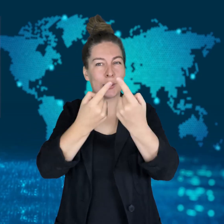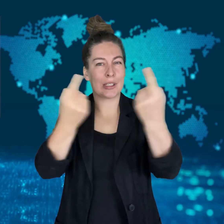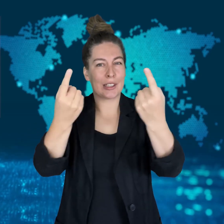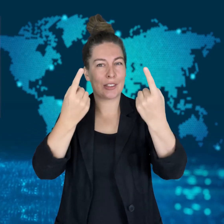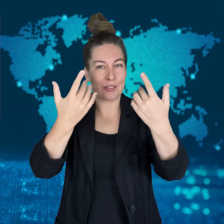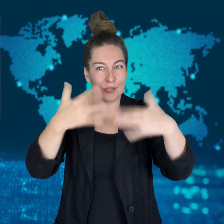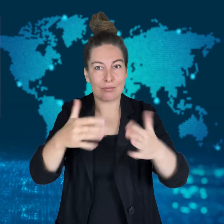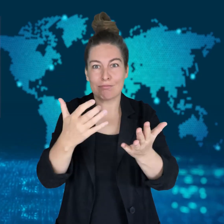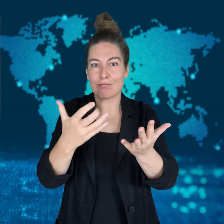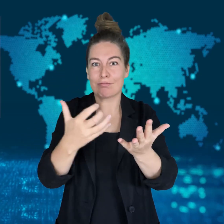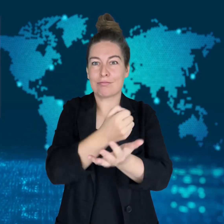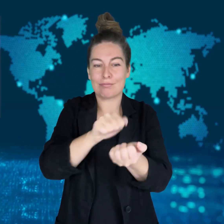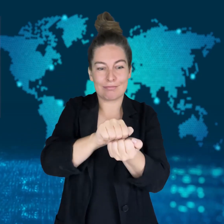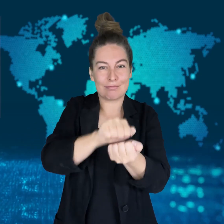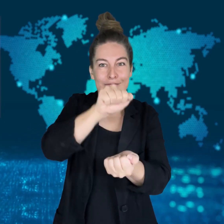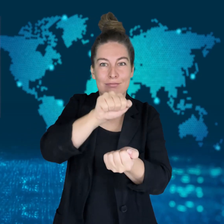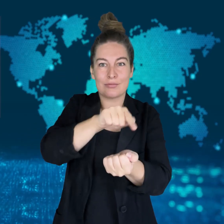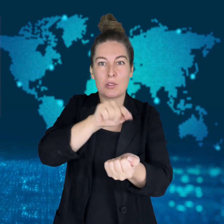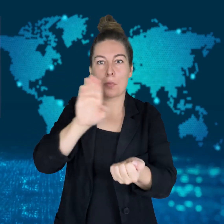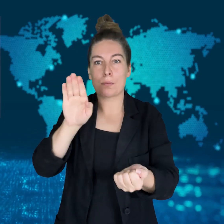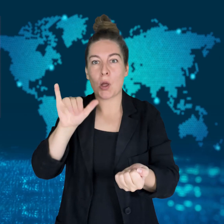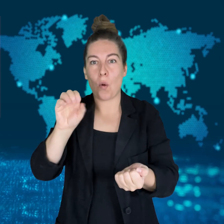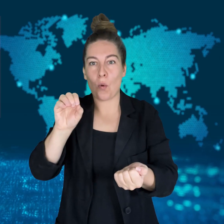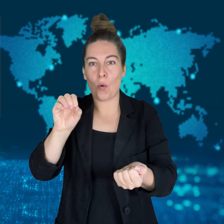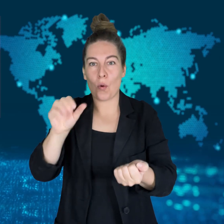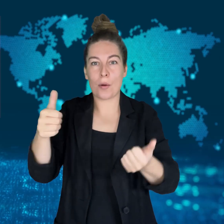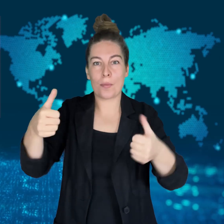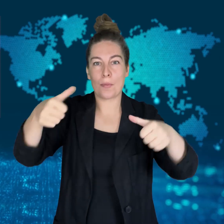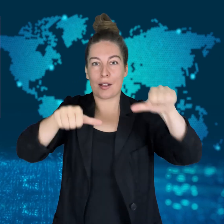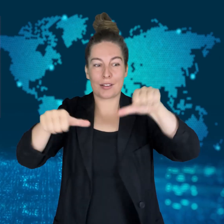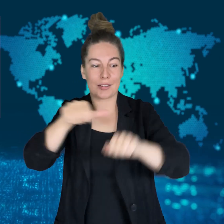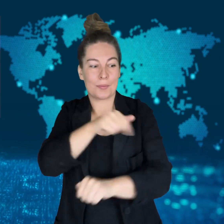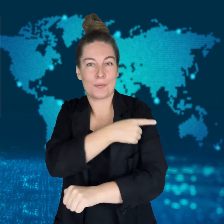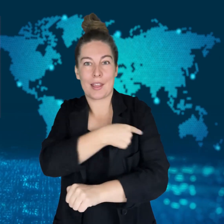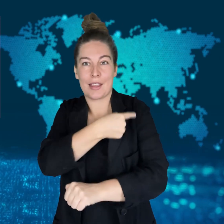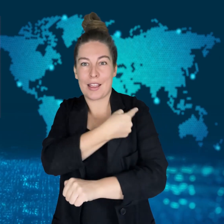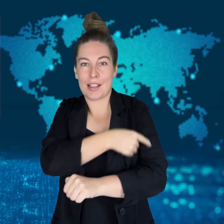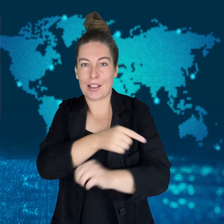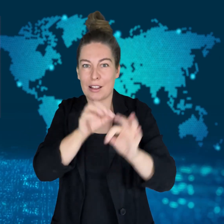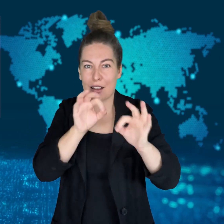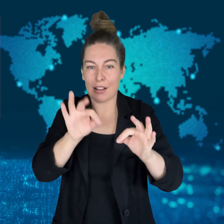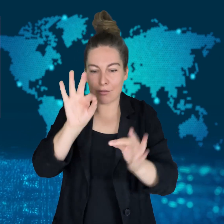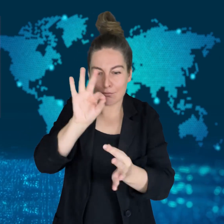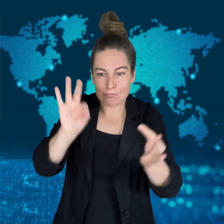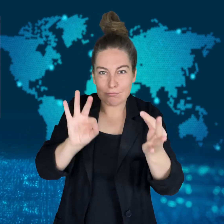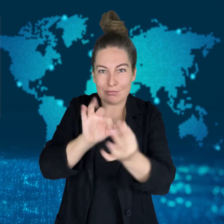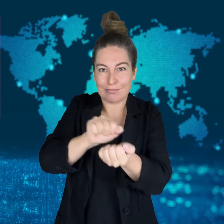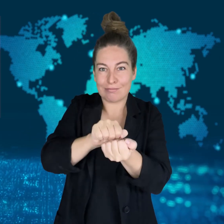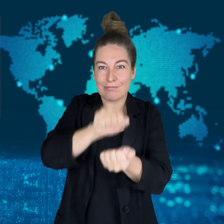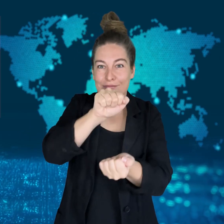The 22-year-old woman was due to get a degree in biomedical engineering